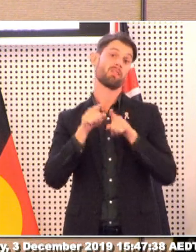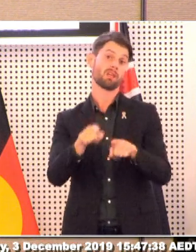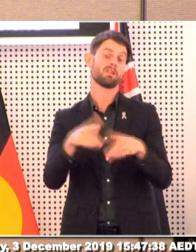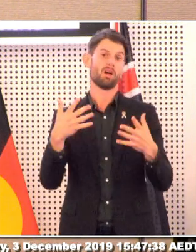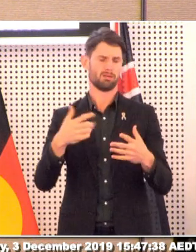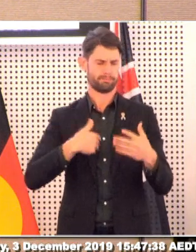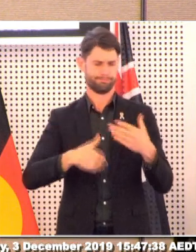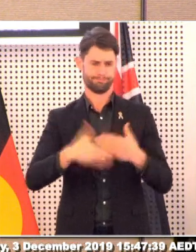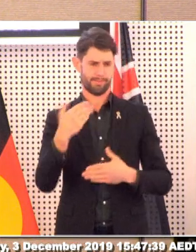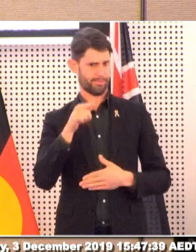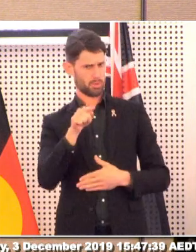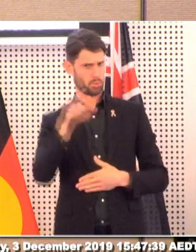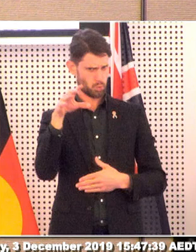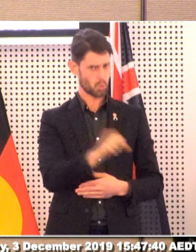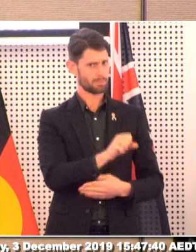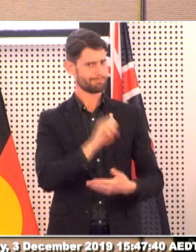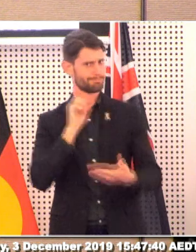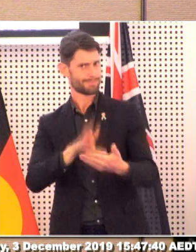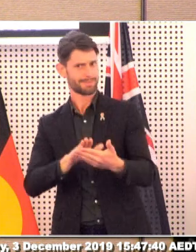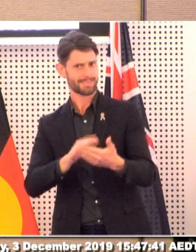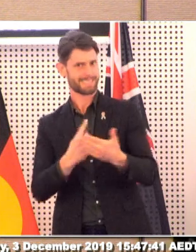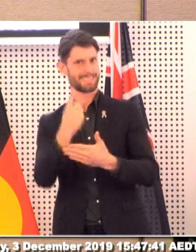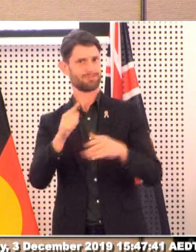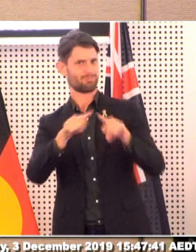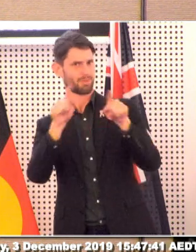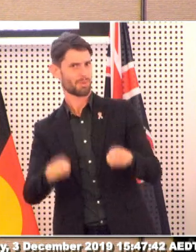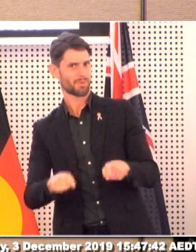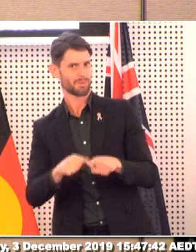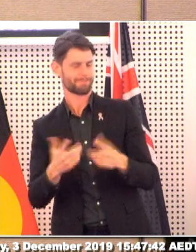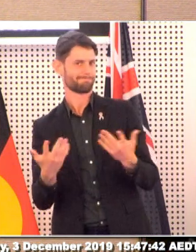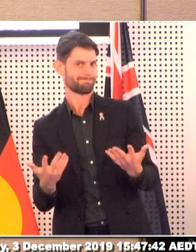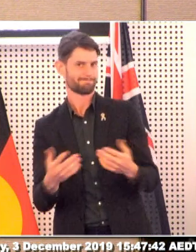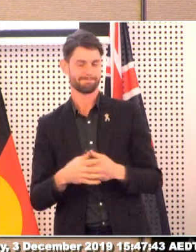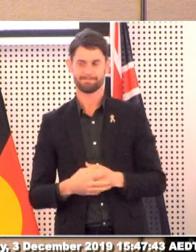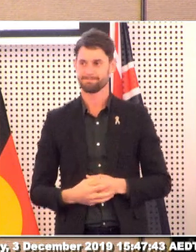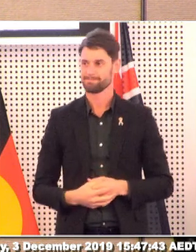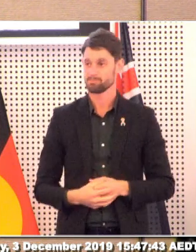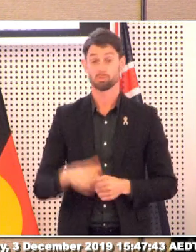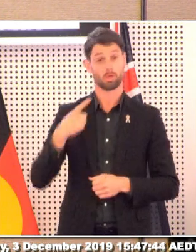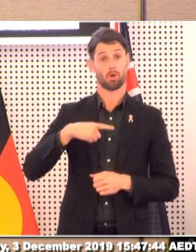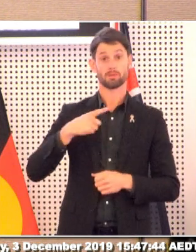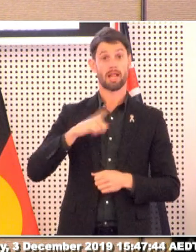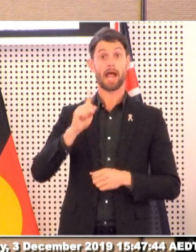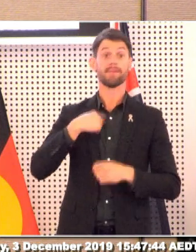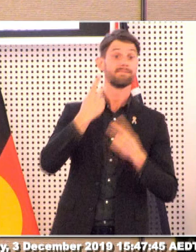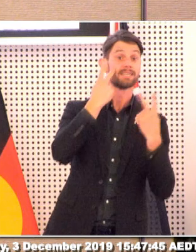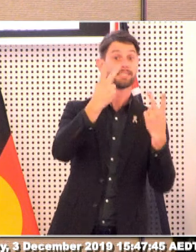So things like that is very difficult. Every – because we have so many service providers now as well with the group homes,